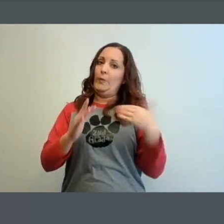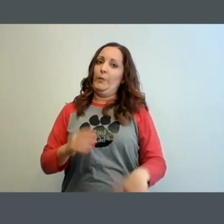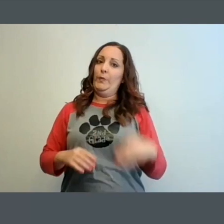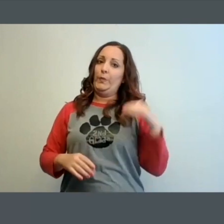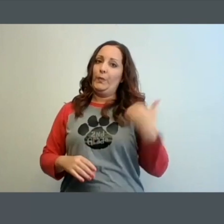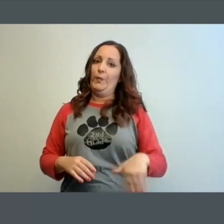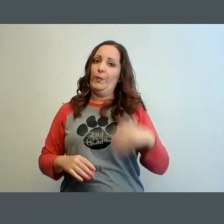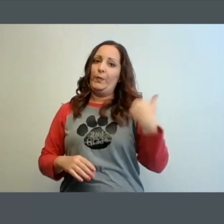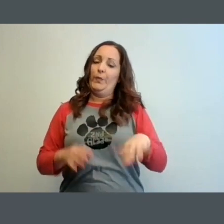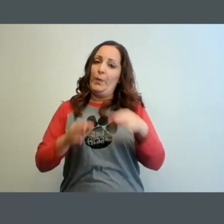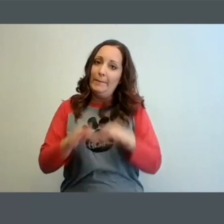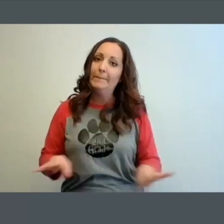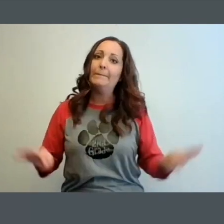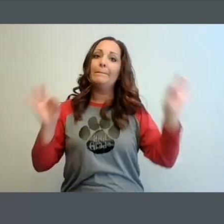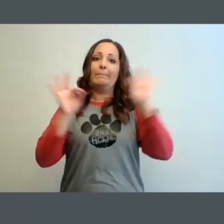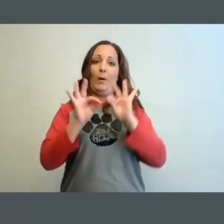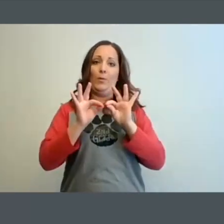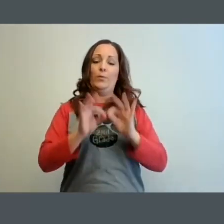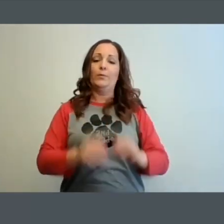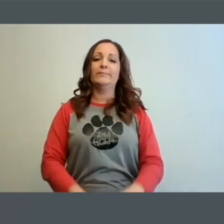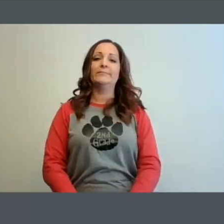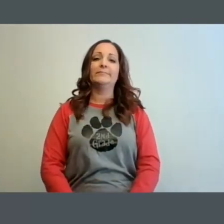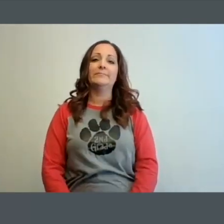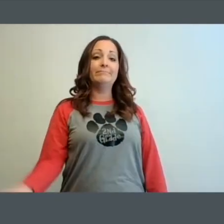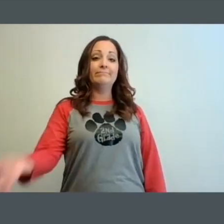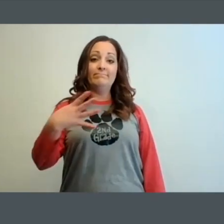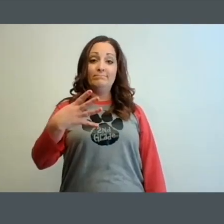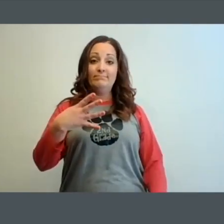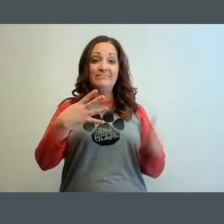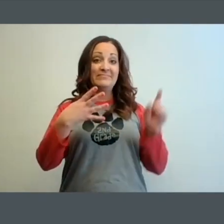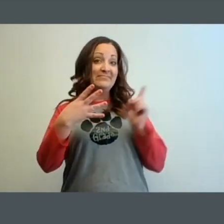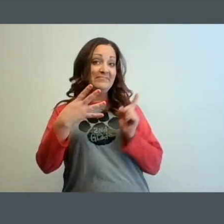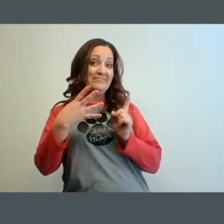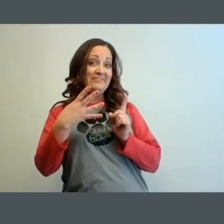So it's really become incumbent on parents to monitor what it is that